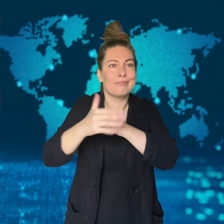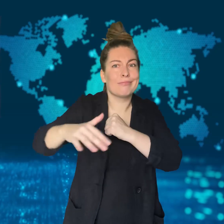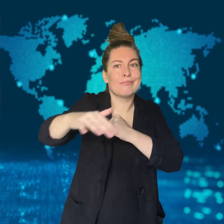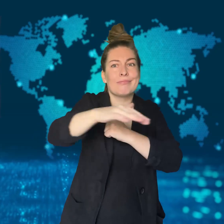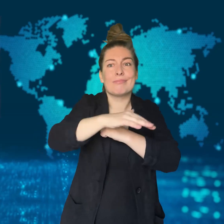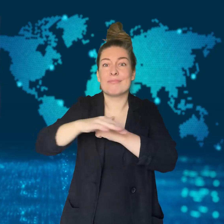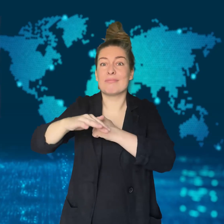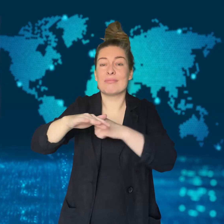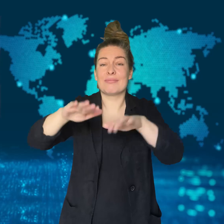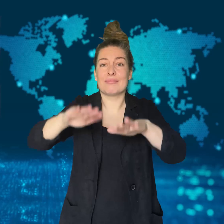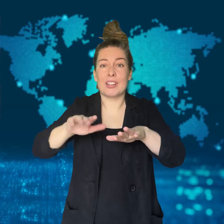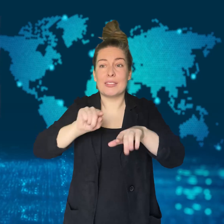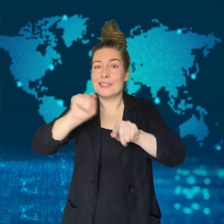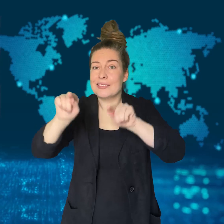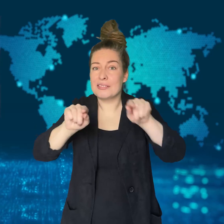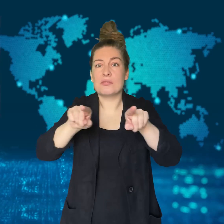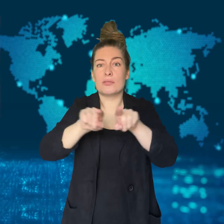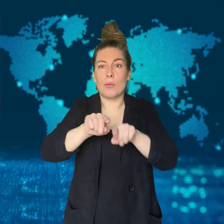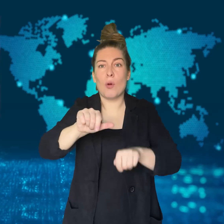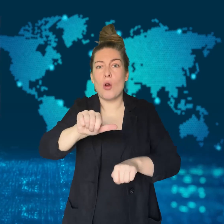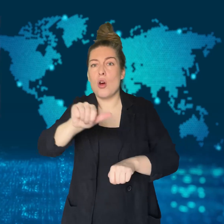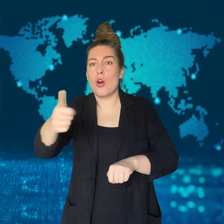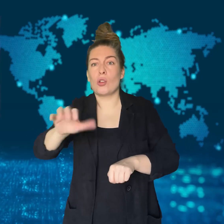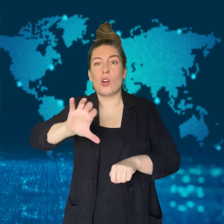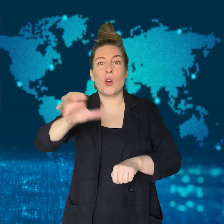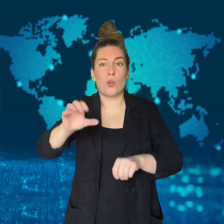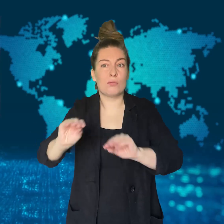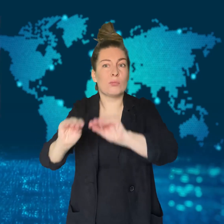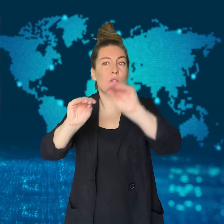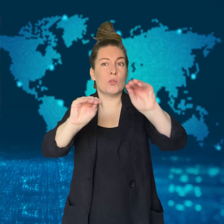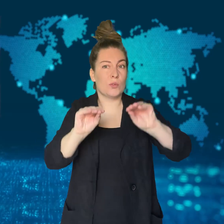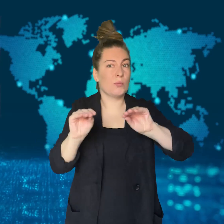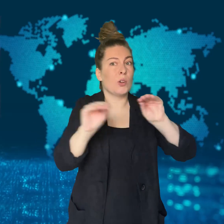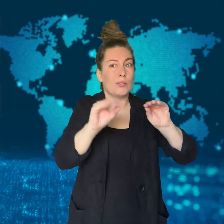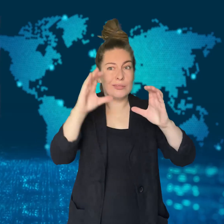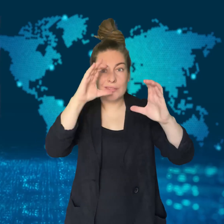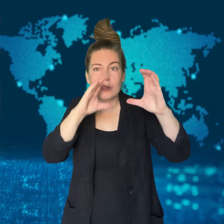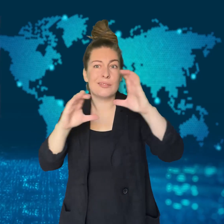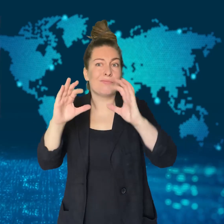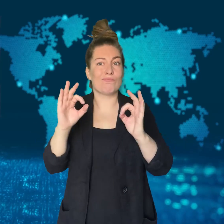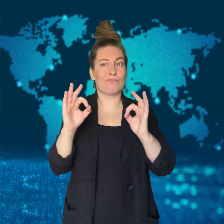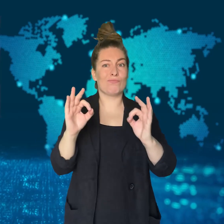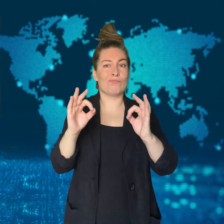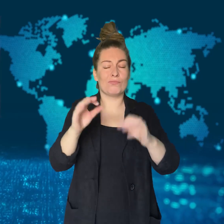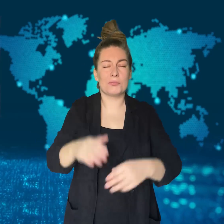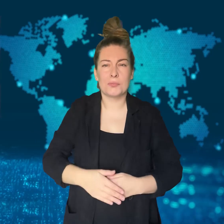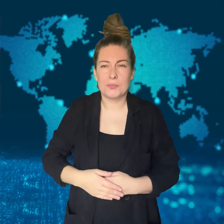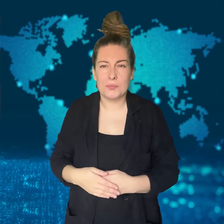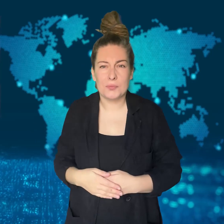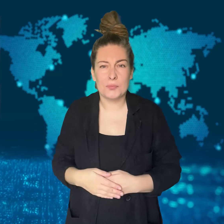have had to leave their homes.